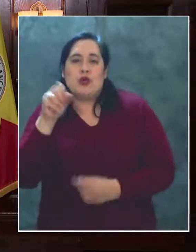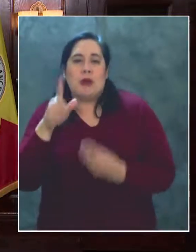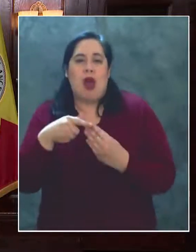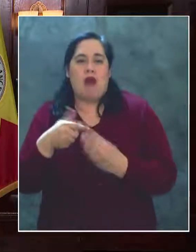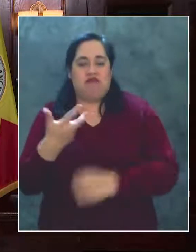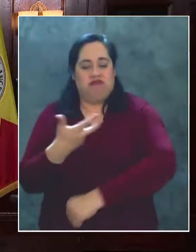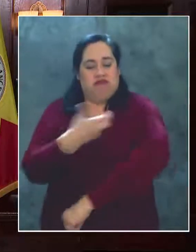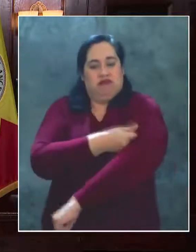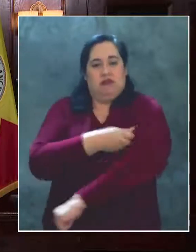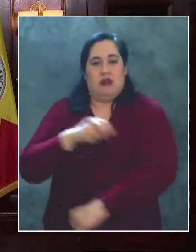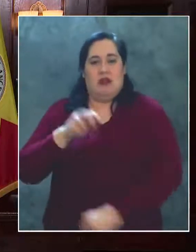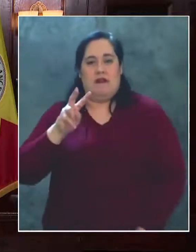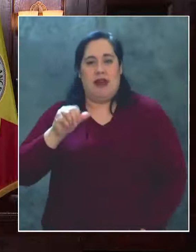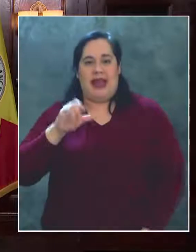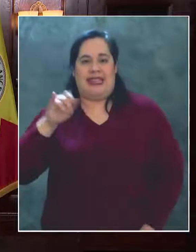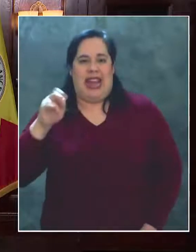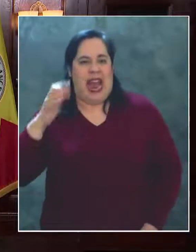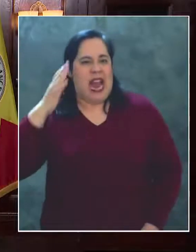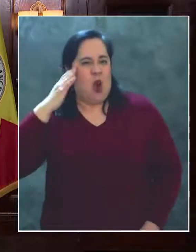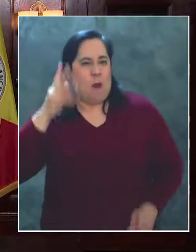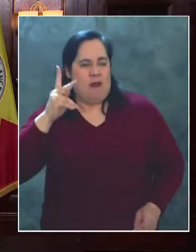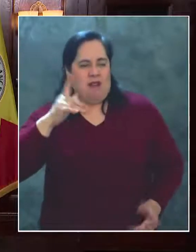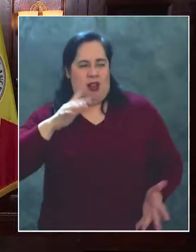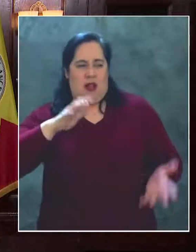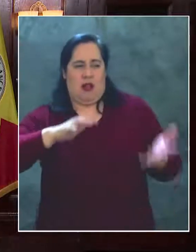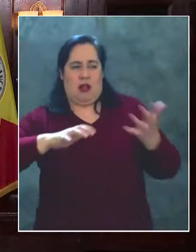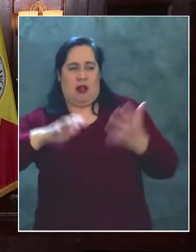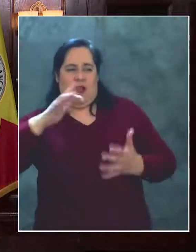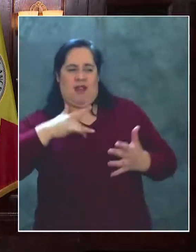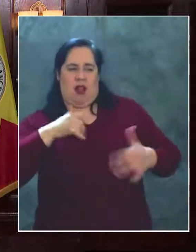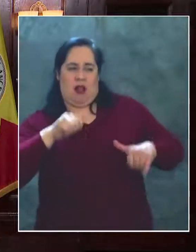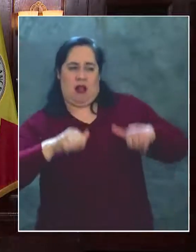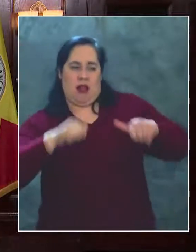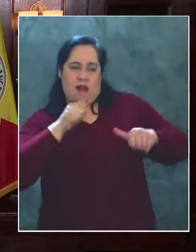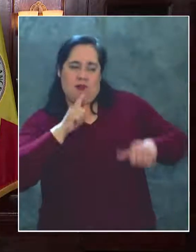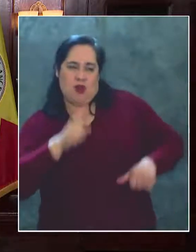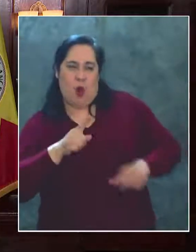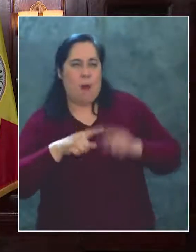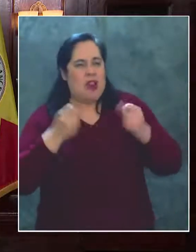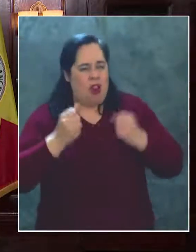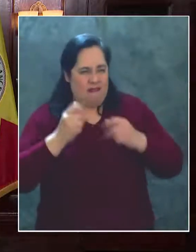AND SOME NEWS AROUND VACCINES THAT COULD BE MIND BENDING AS